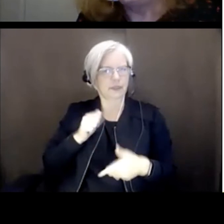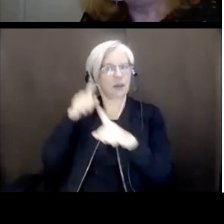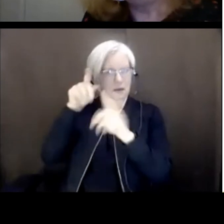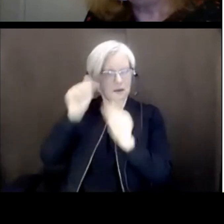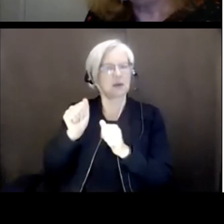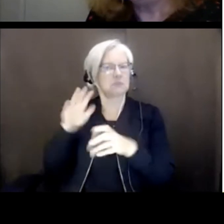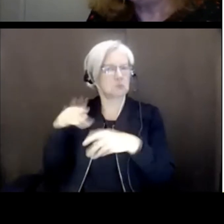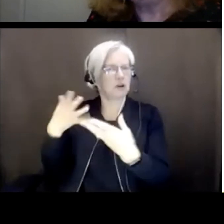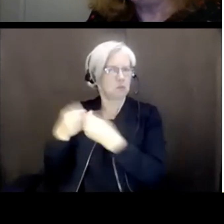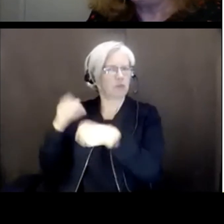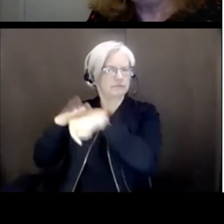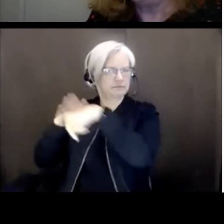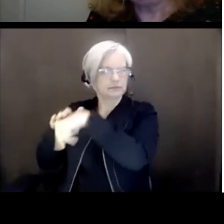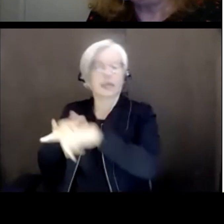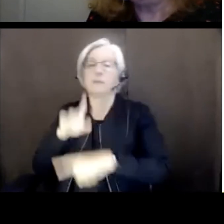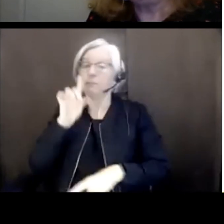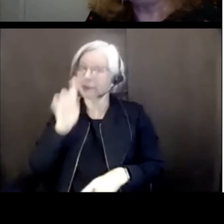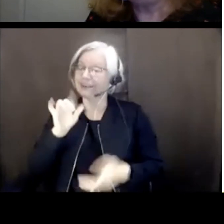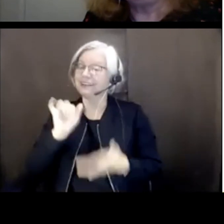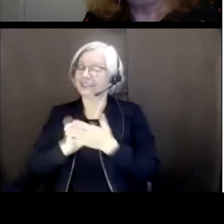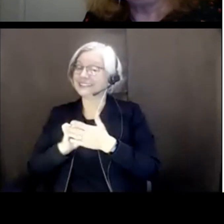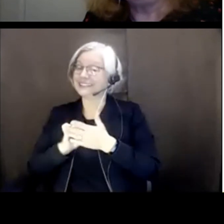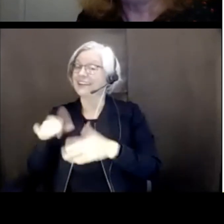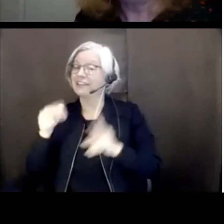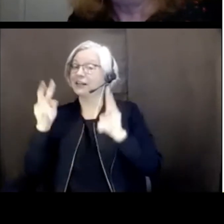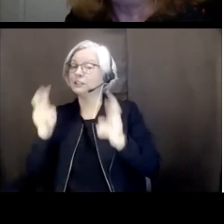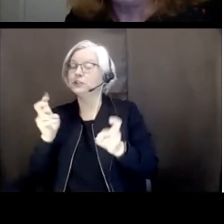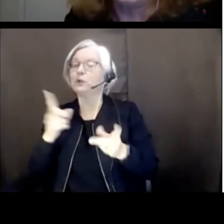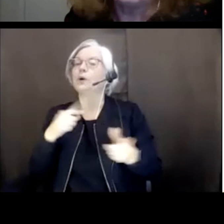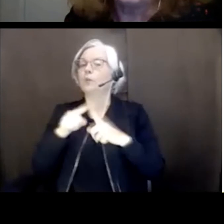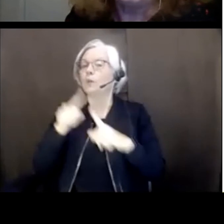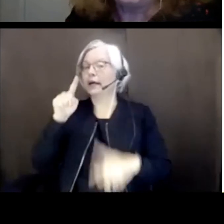YOUR DISABILITY TO YOUR EMPLOYER. I THINK JESS WILL SPEAK TO THAT.